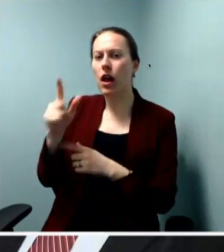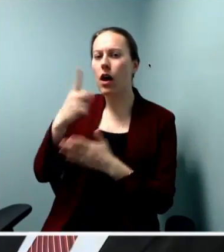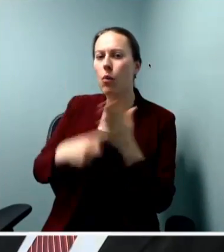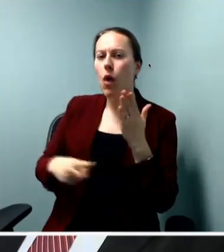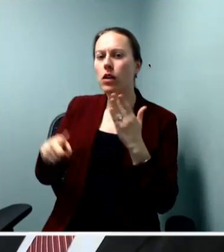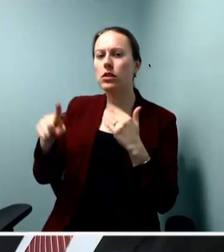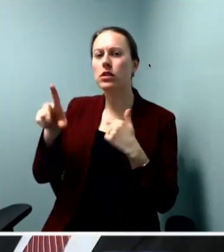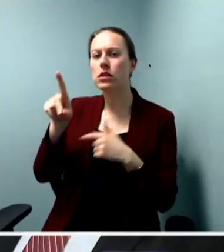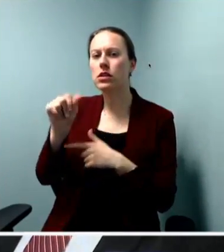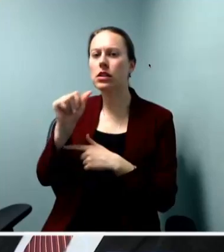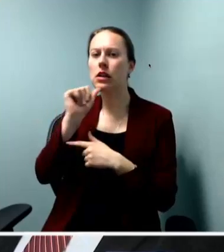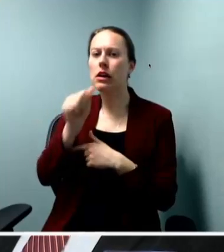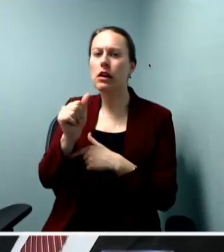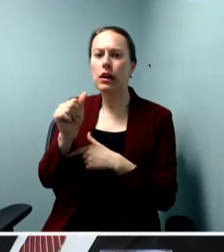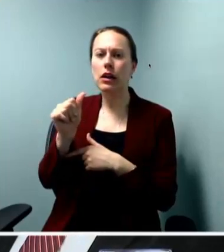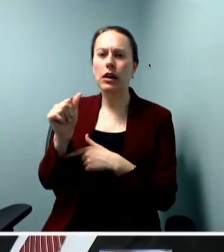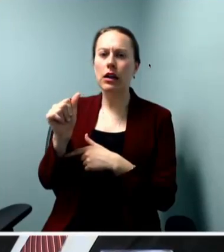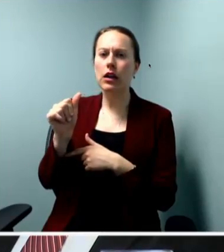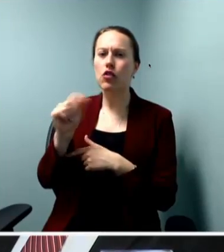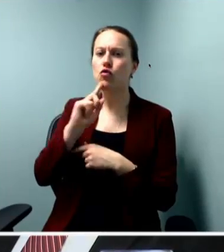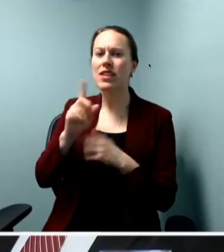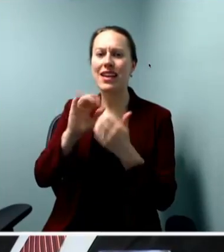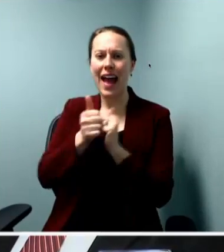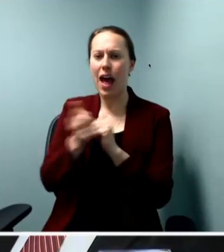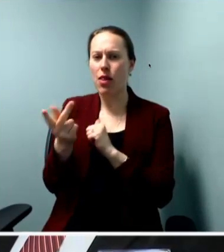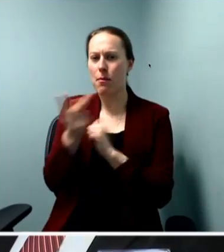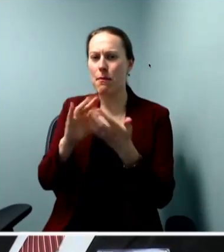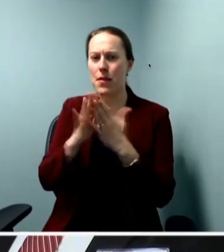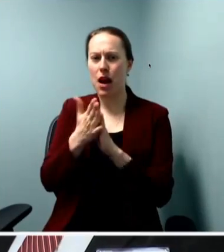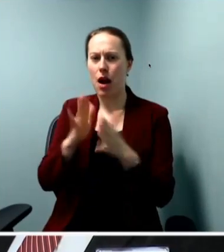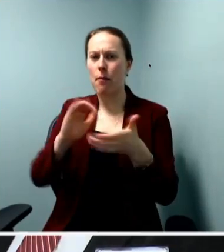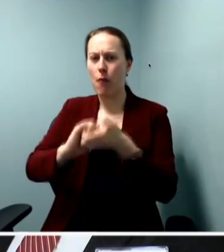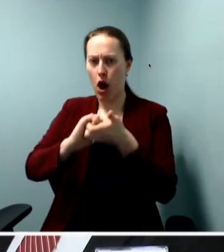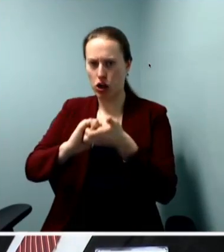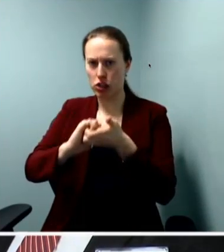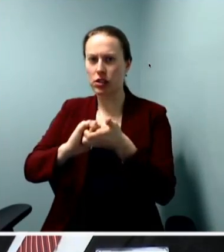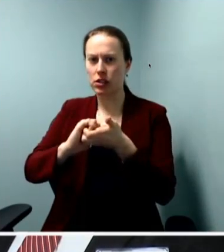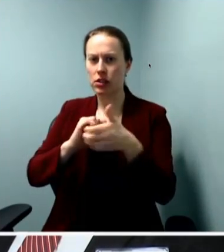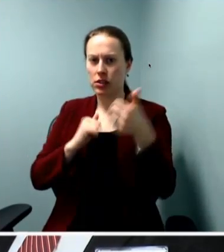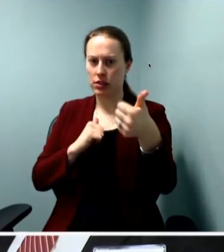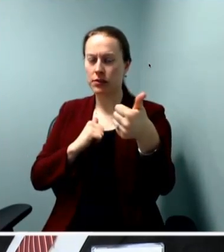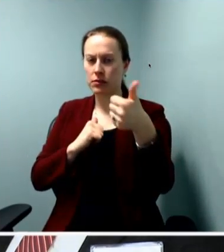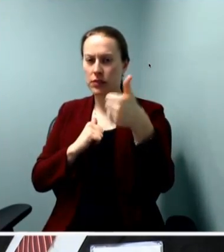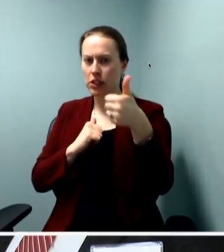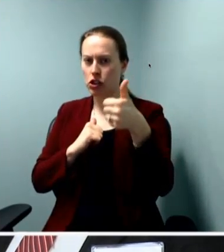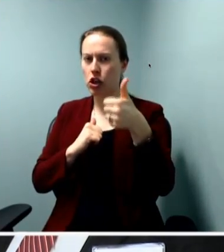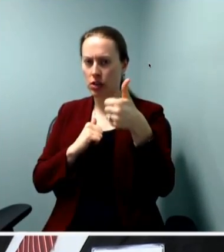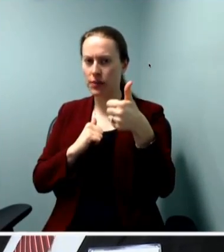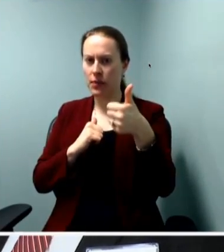and how do they become partners. And I think inclusion is really about all of the abled becoming partners.